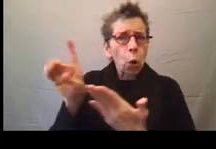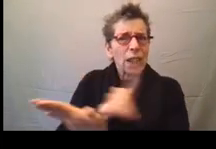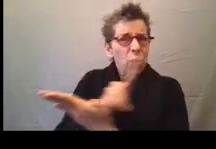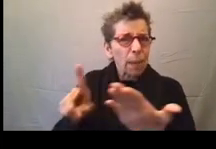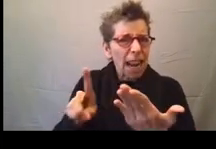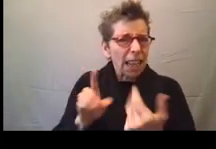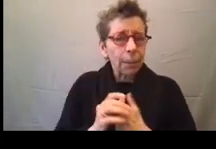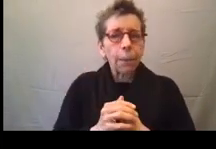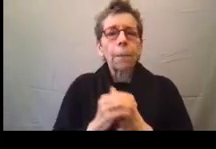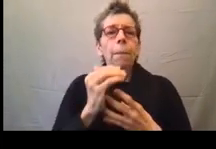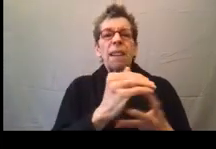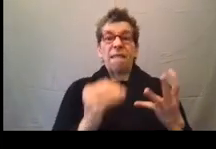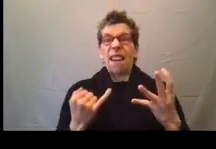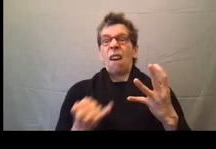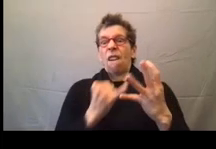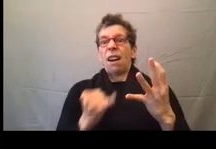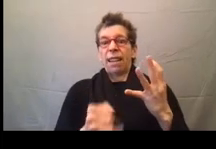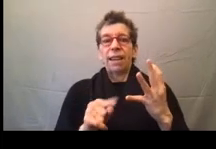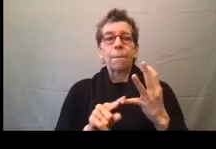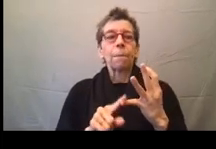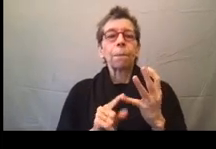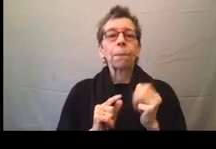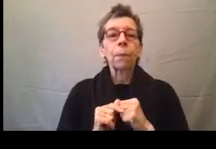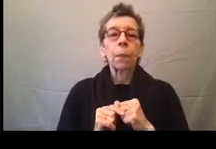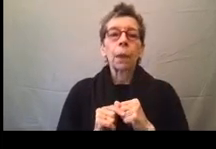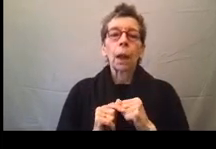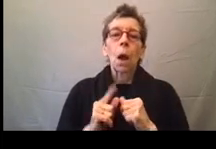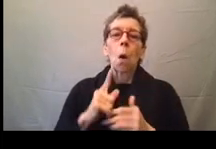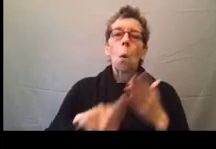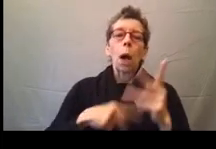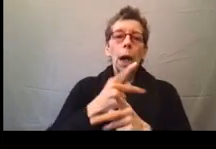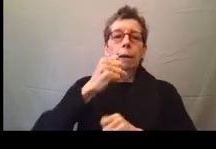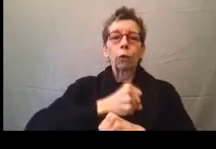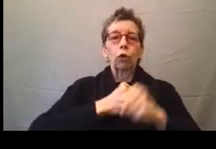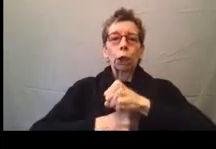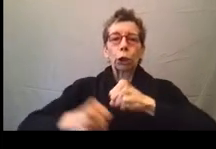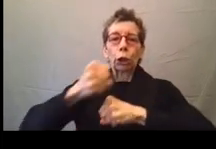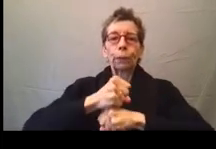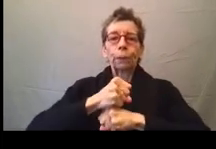like when its primary building block is truly independence. That's a big question and I